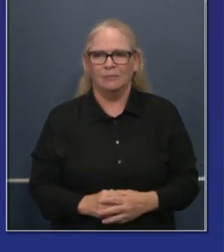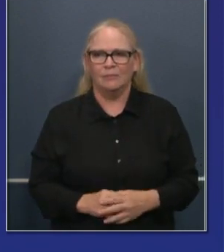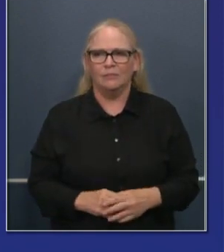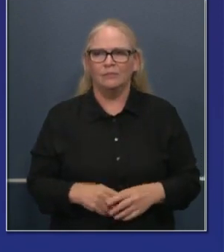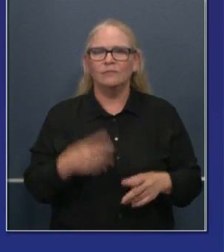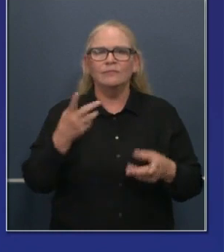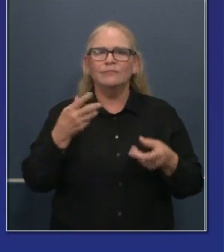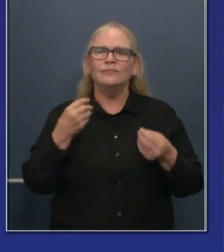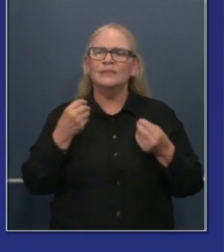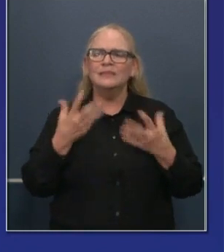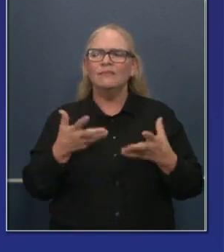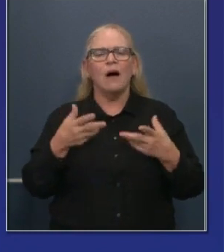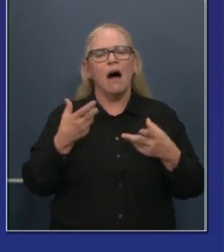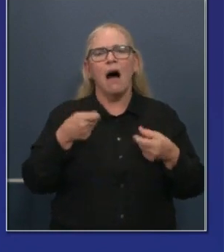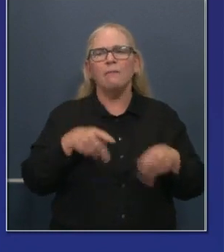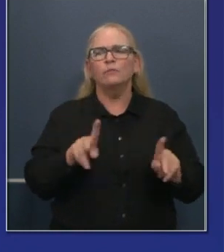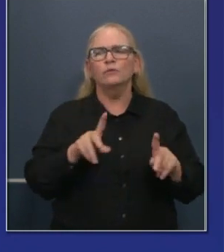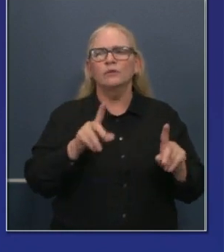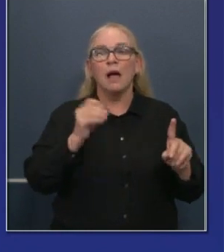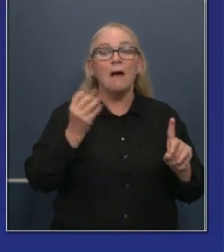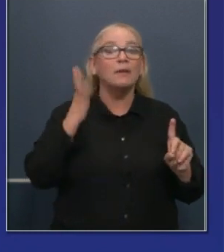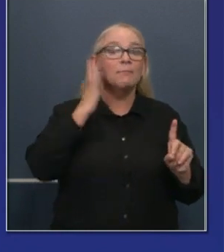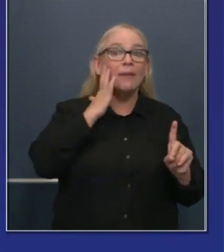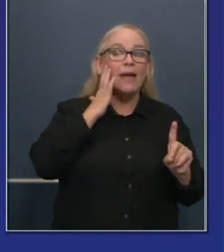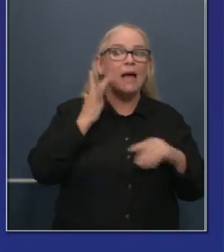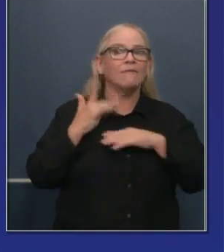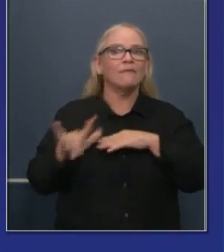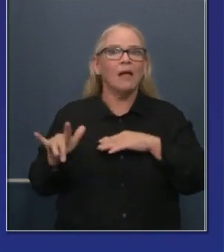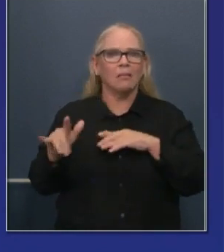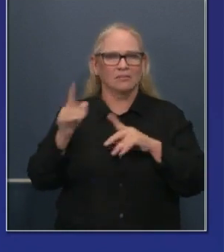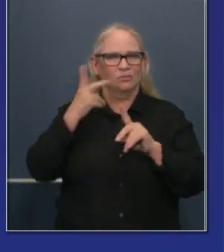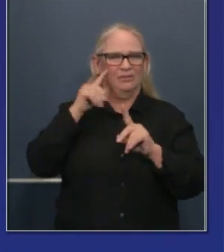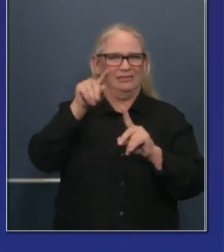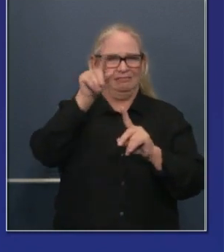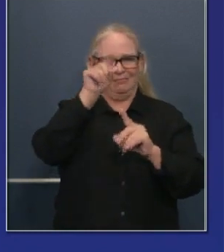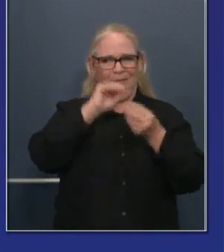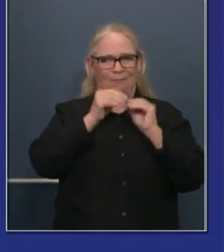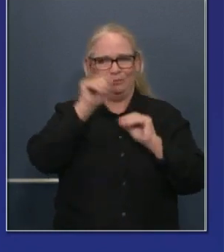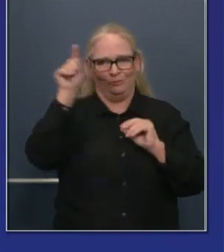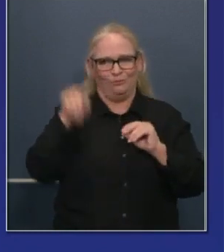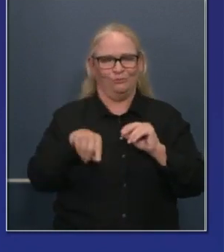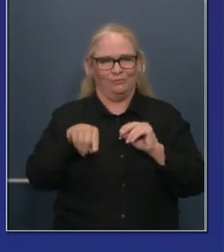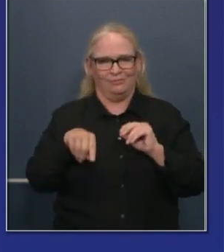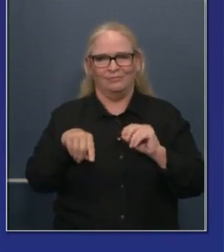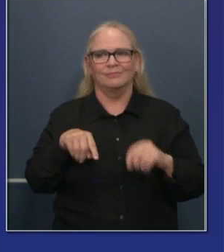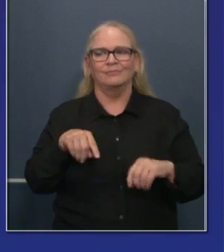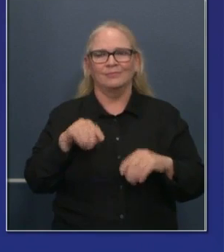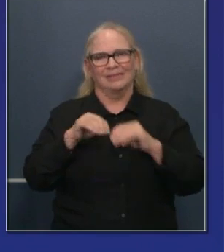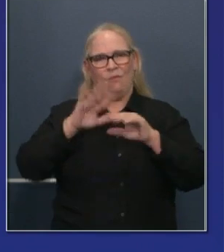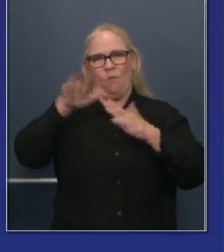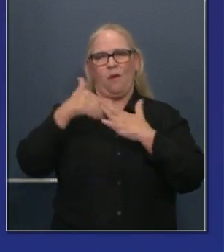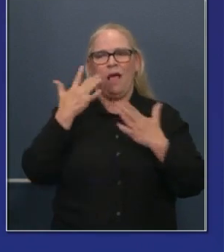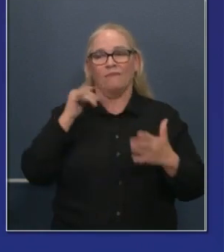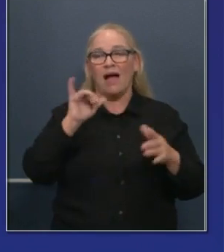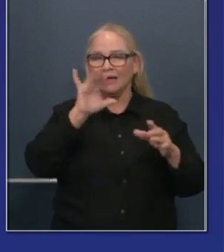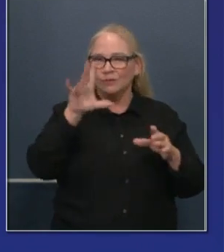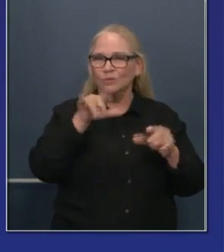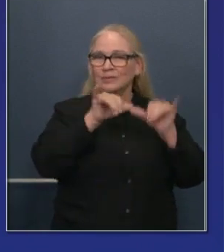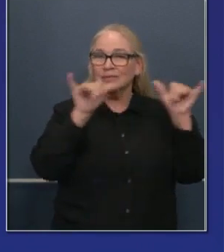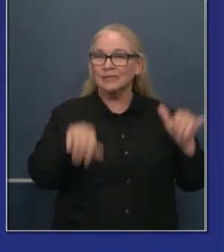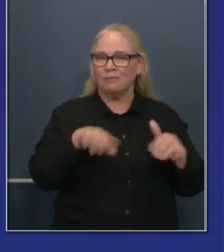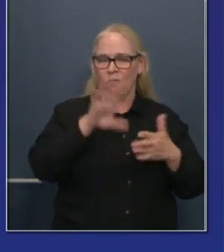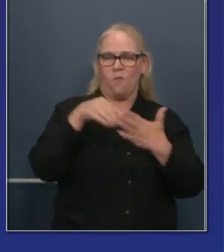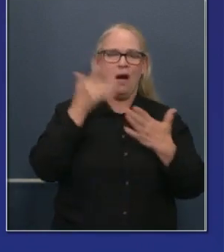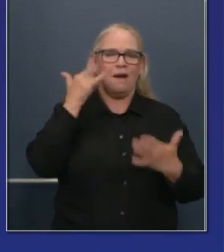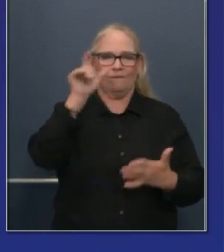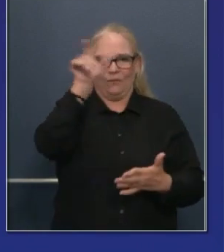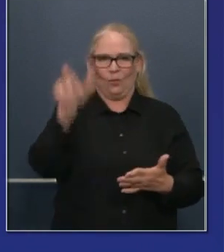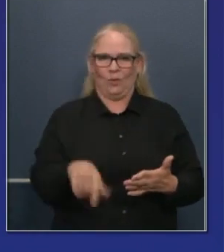A VENTILATOR CAN TURN TO MORE ACCESS, MORE POINTS OF OPPORTUNITY, TO INCREASE THE PORTFOLIO OF BEDS AVAILABLE IN OUR I SEE YOU SYSTEM.